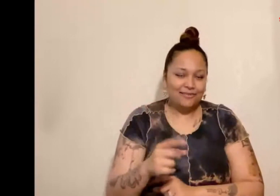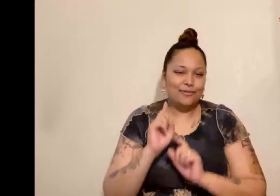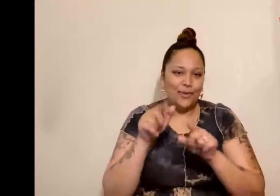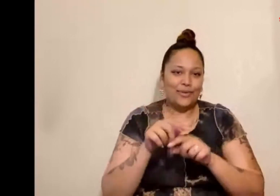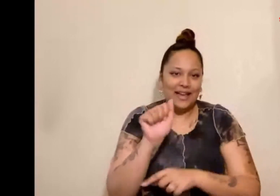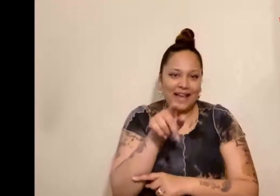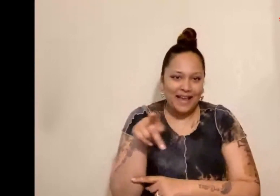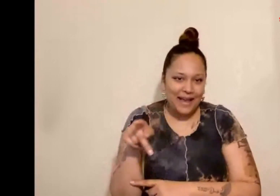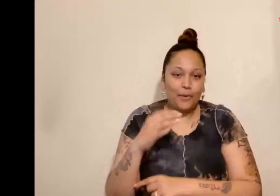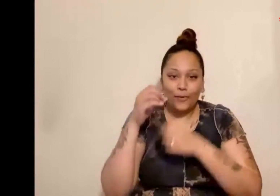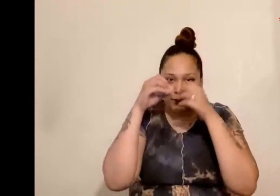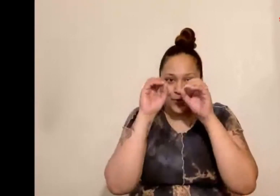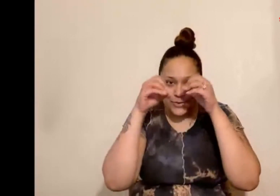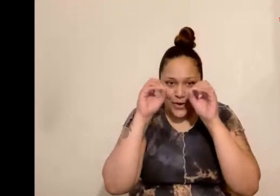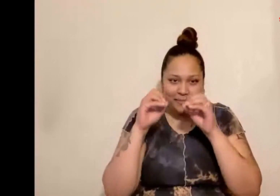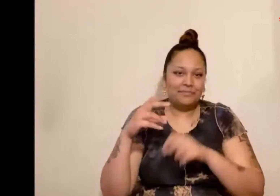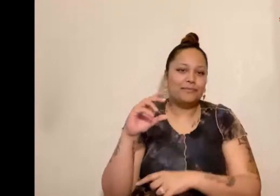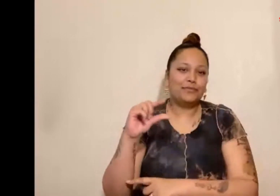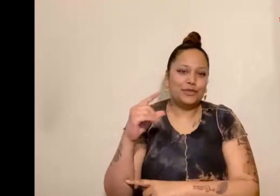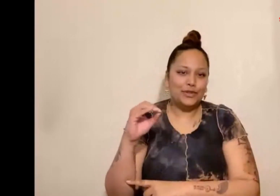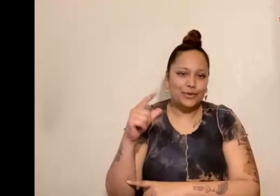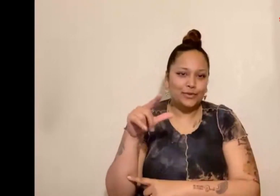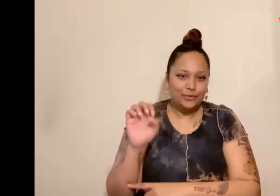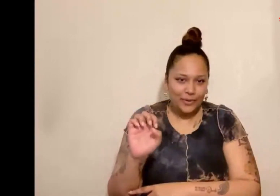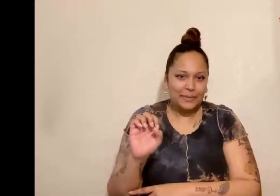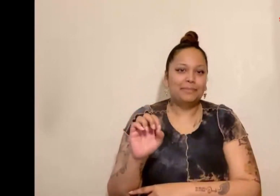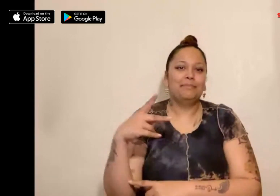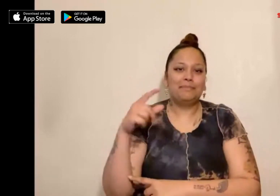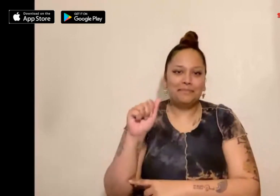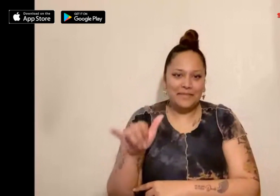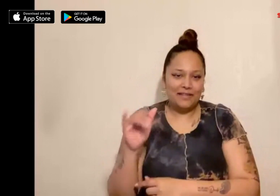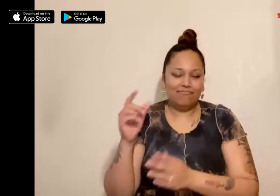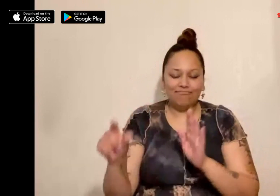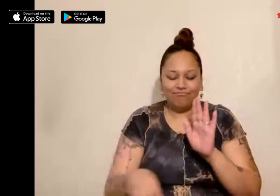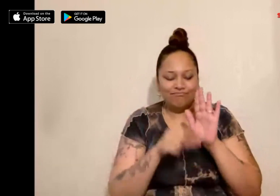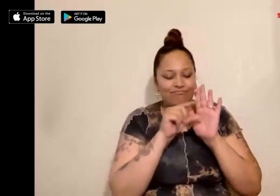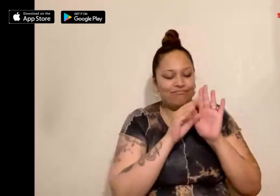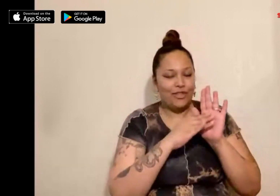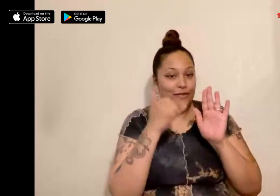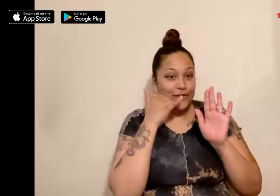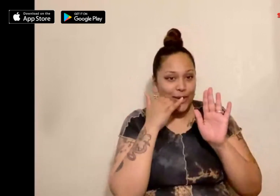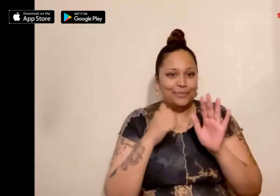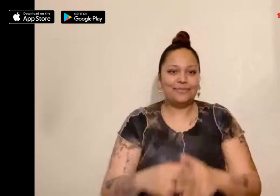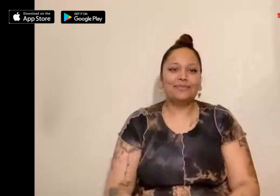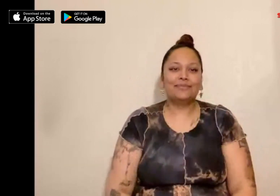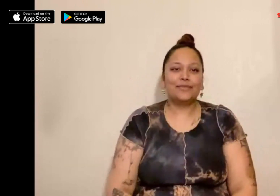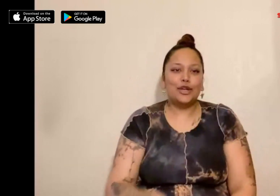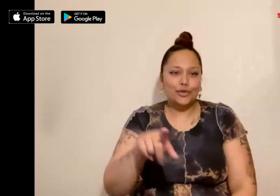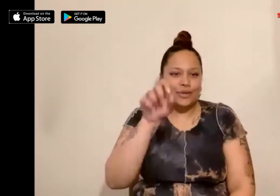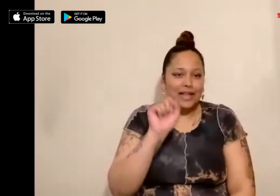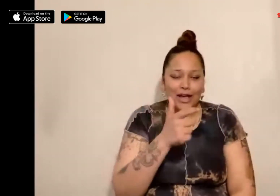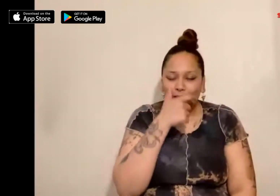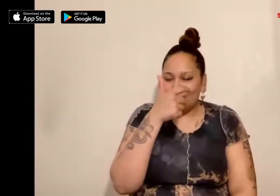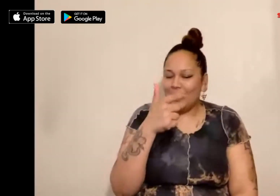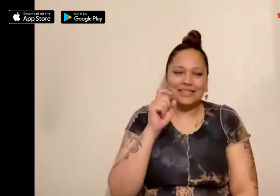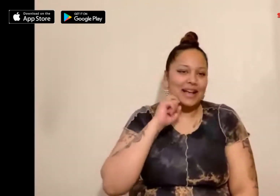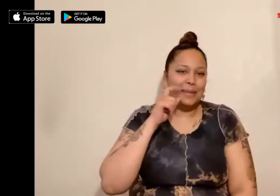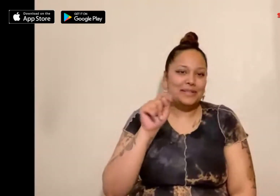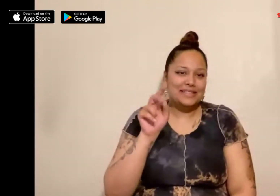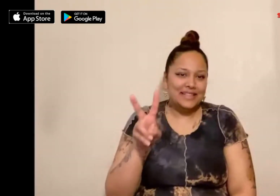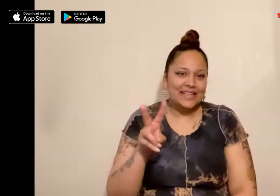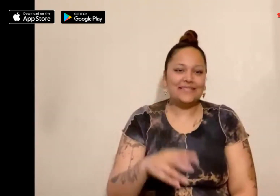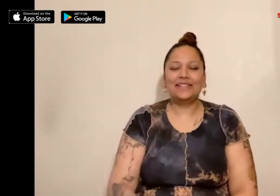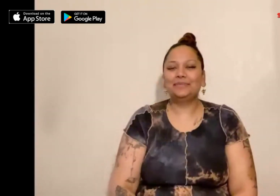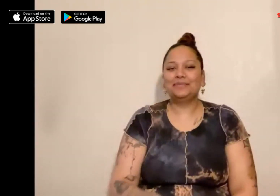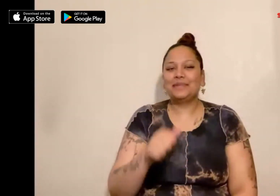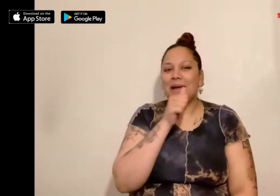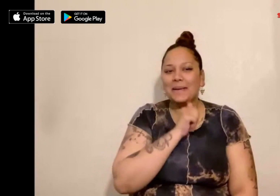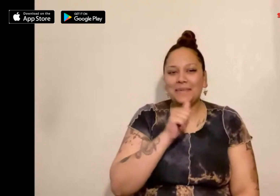app store or Google play store on your smart phone and you can also watch on Apple TV Amazon